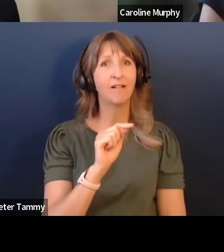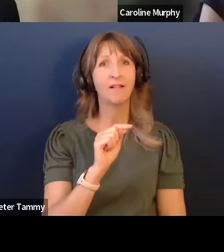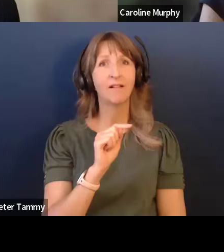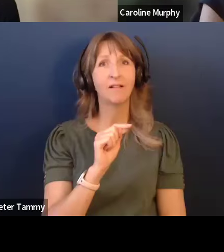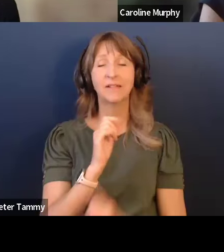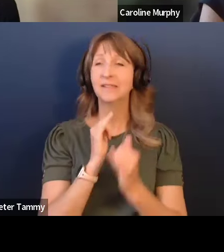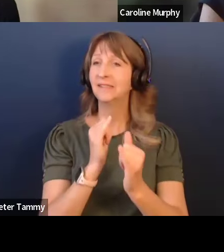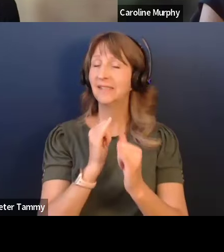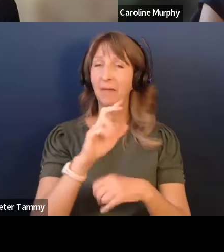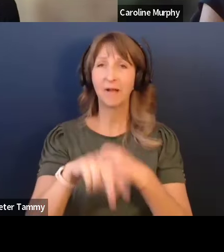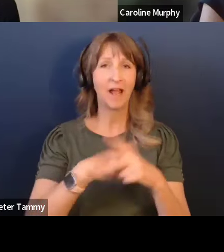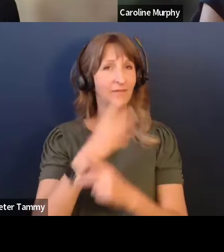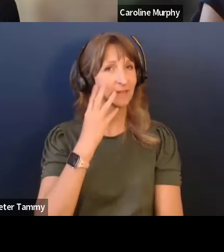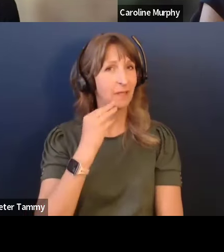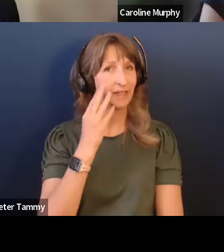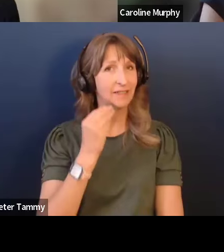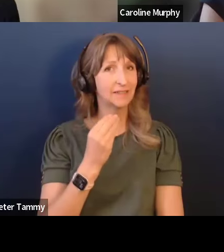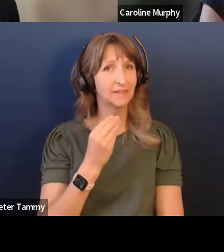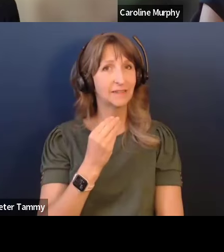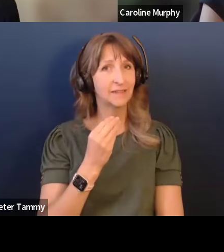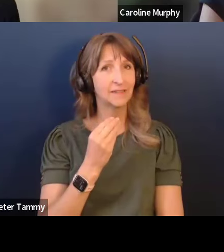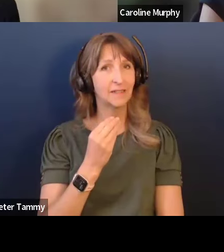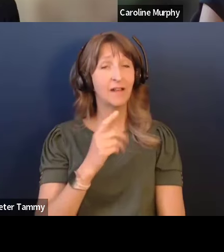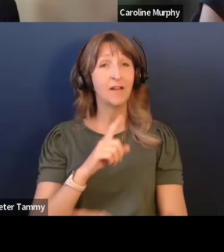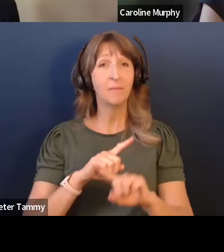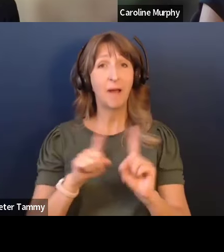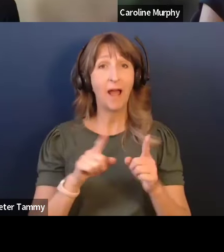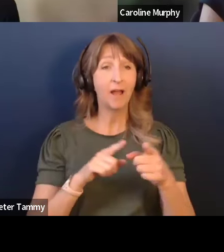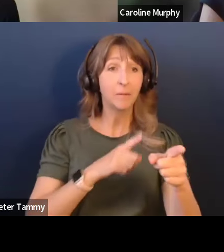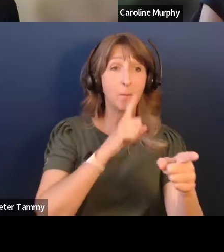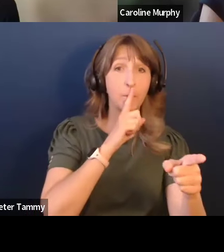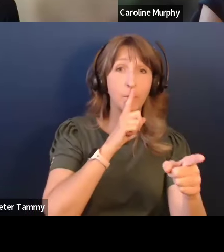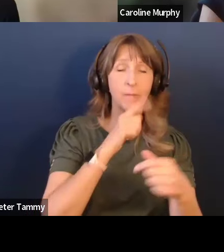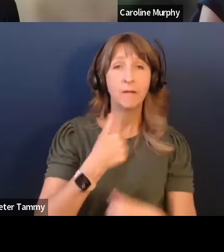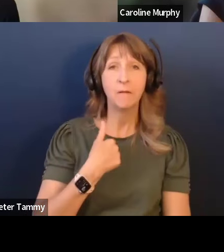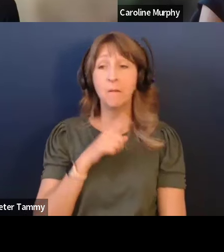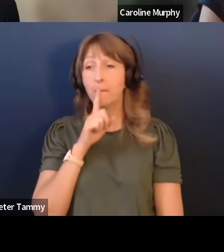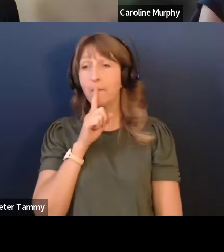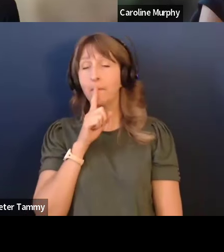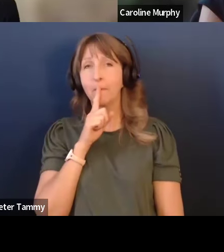through the same types of experiences but we were just not talking about it and so now I tried to be